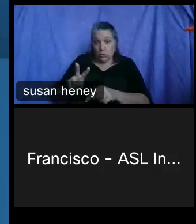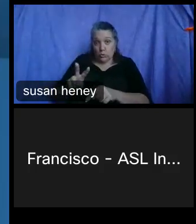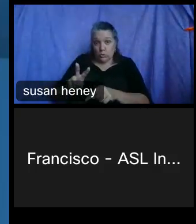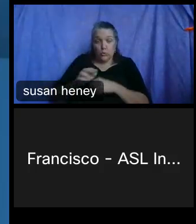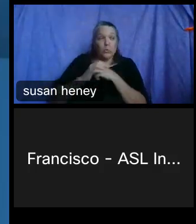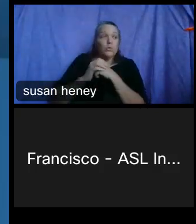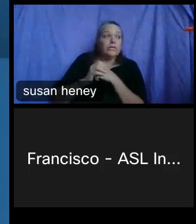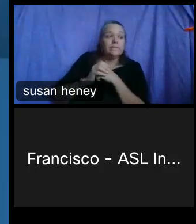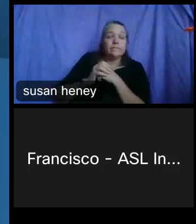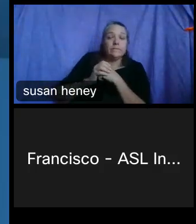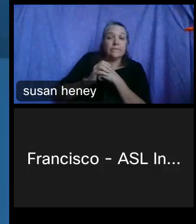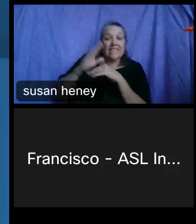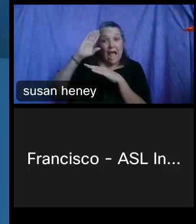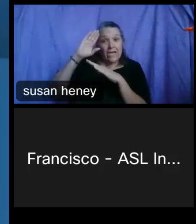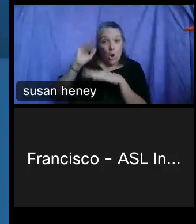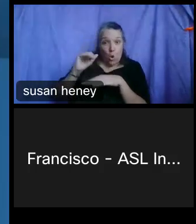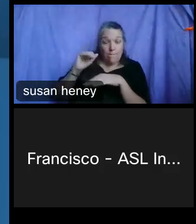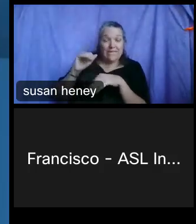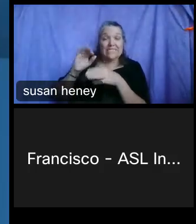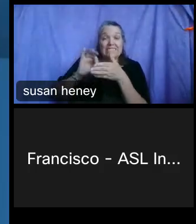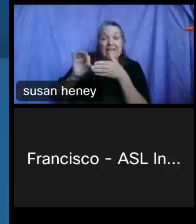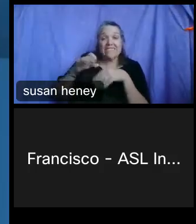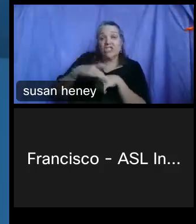It is my hope that census geography is a little bit more clear to you now.